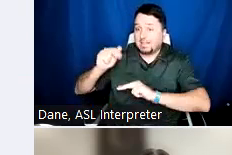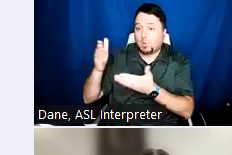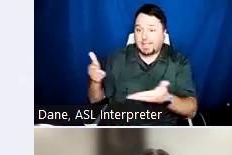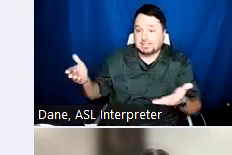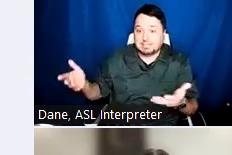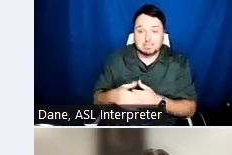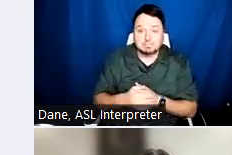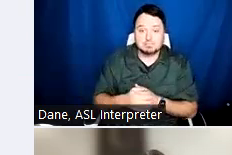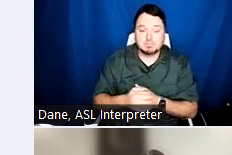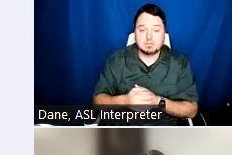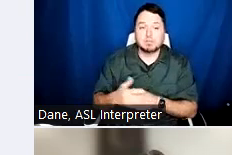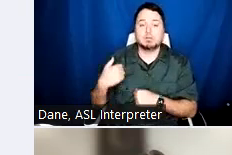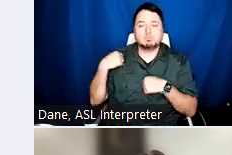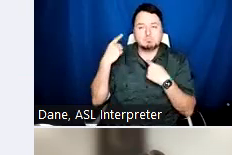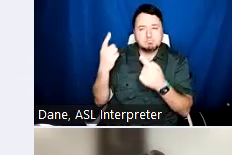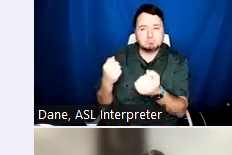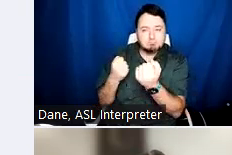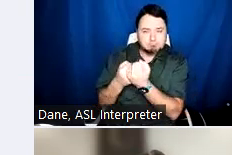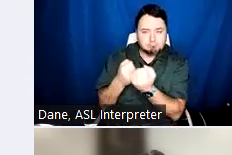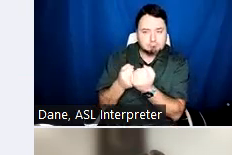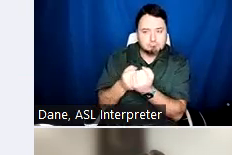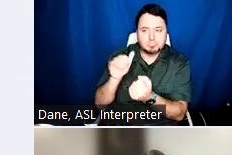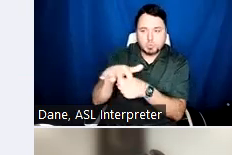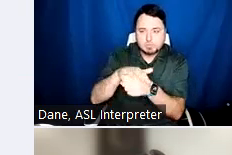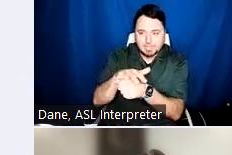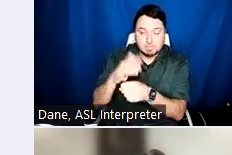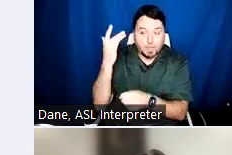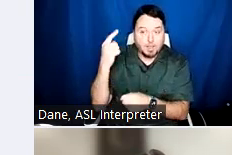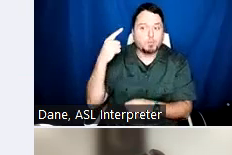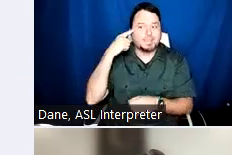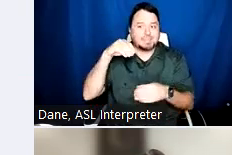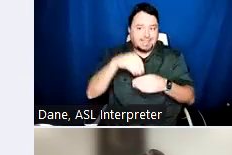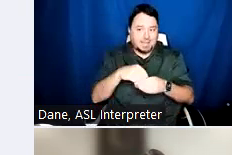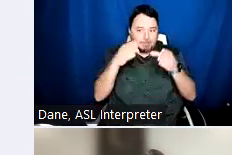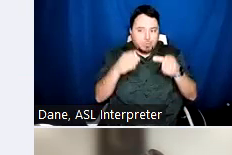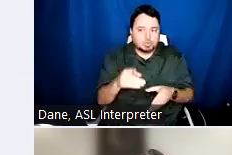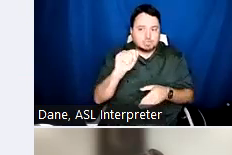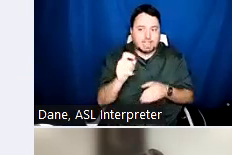We have been supporting those sites because we think in person tax preparation is really